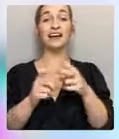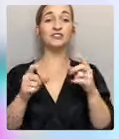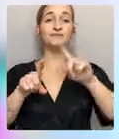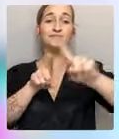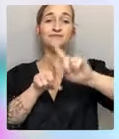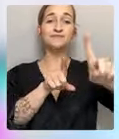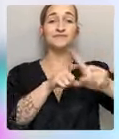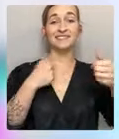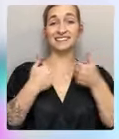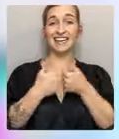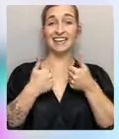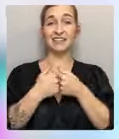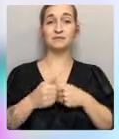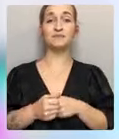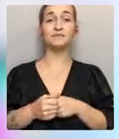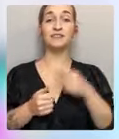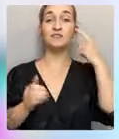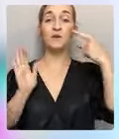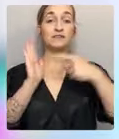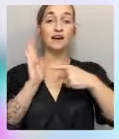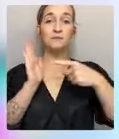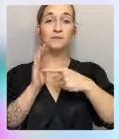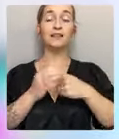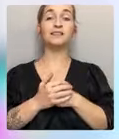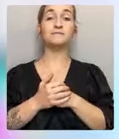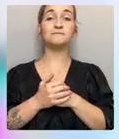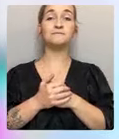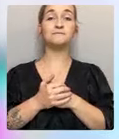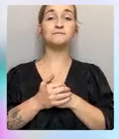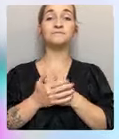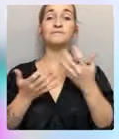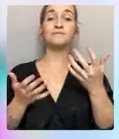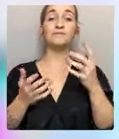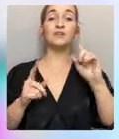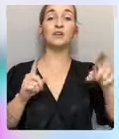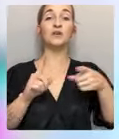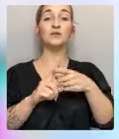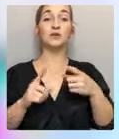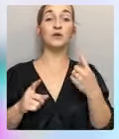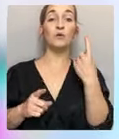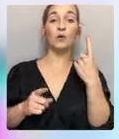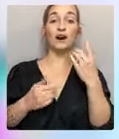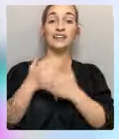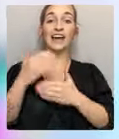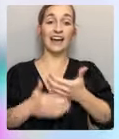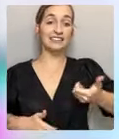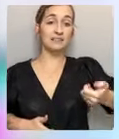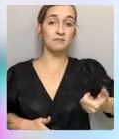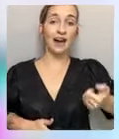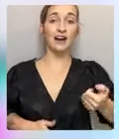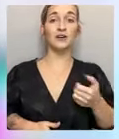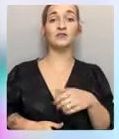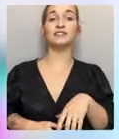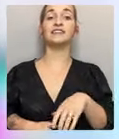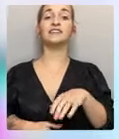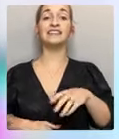And this can apply to a lot of different games, such as you can think about one-handed mode, seated play,